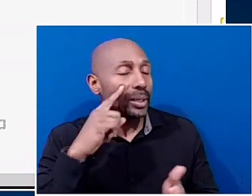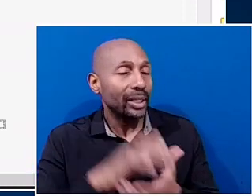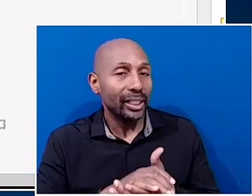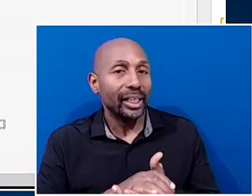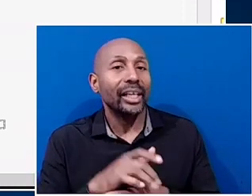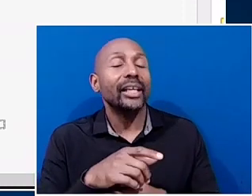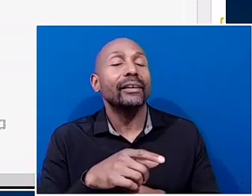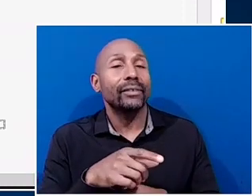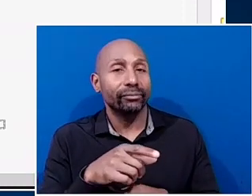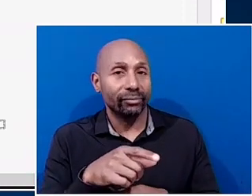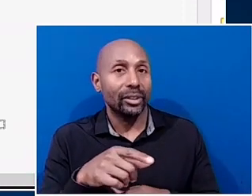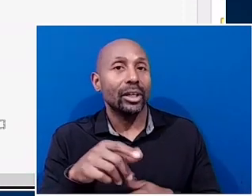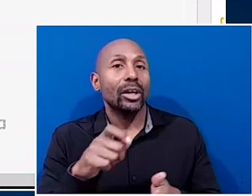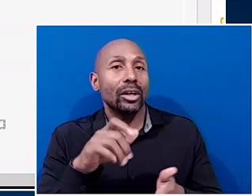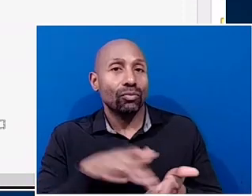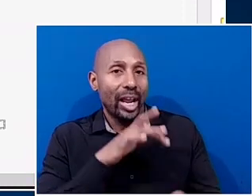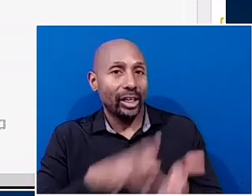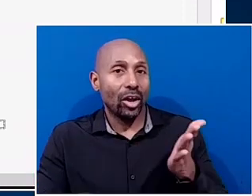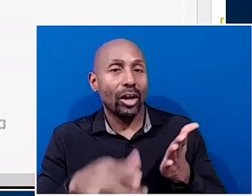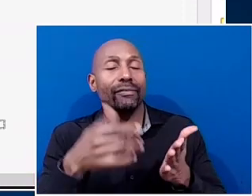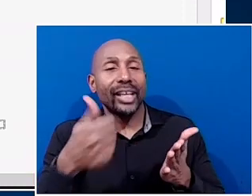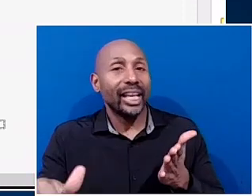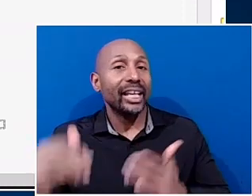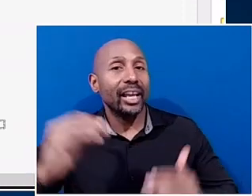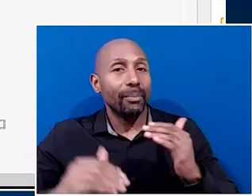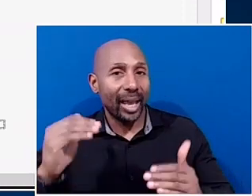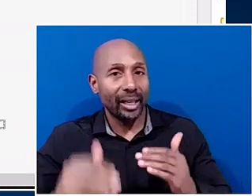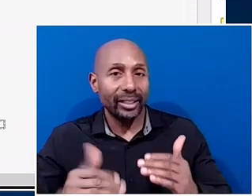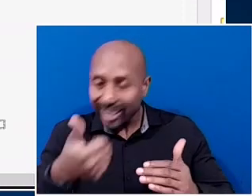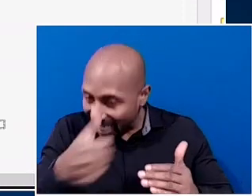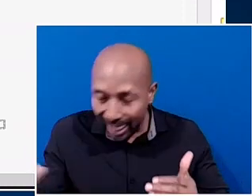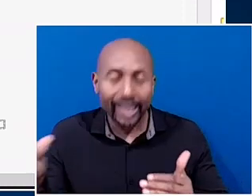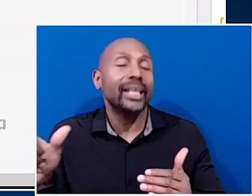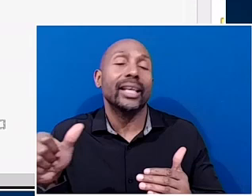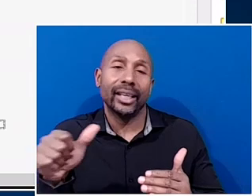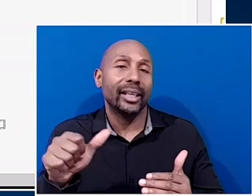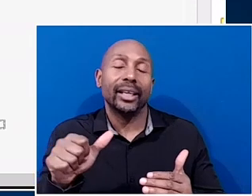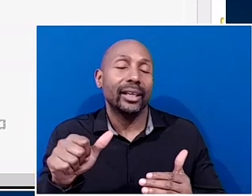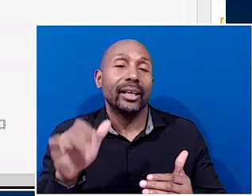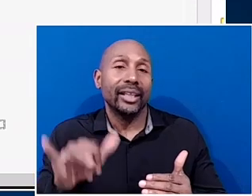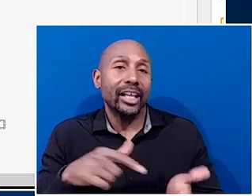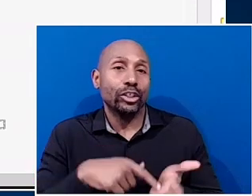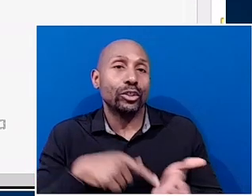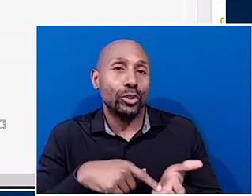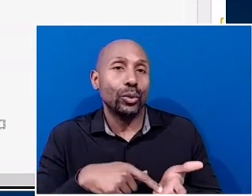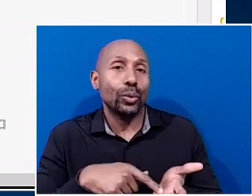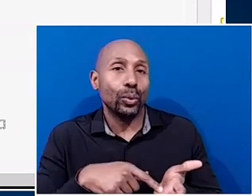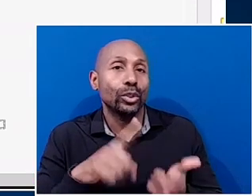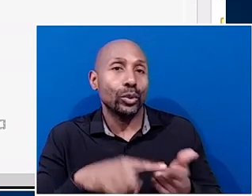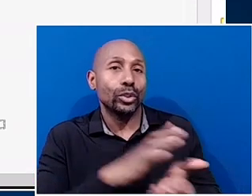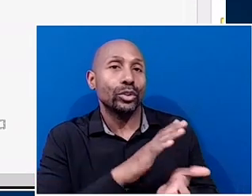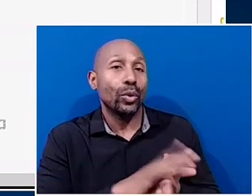from those charges is important. And we don't believe that we can make exceptions to that and still consider the